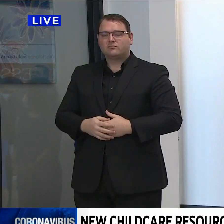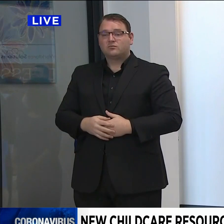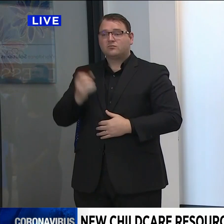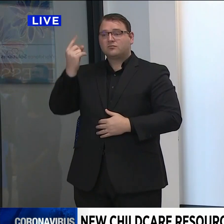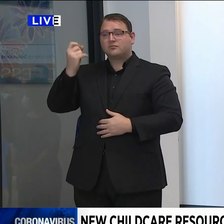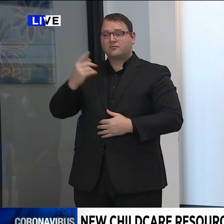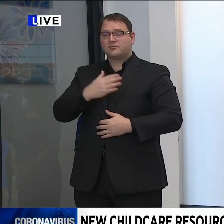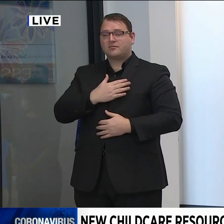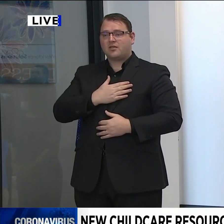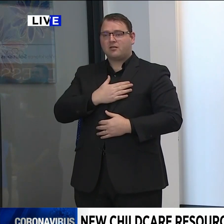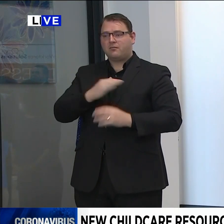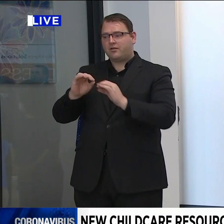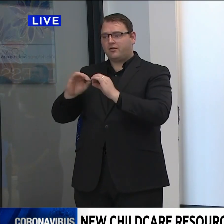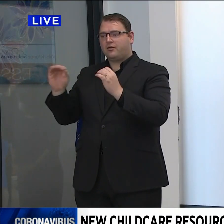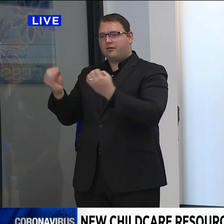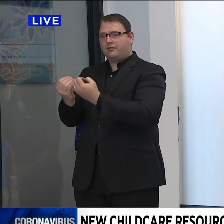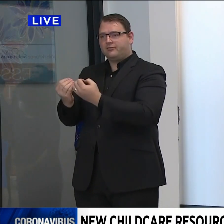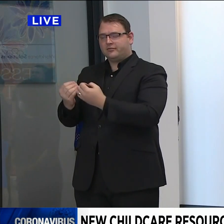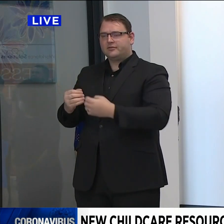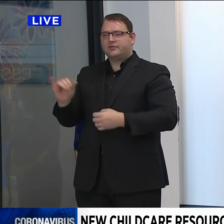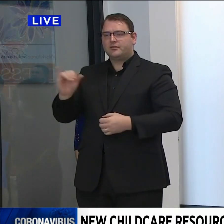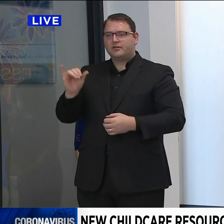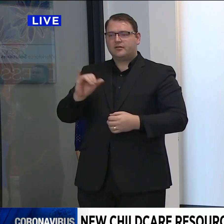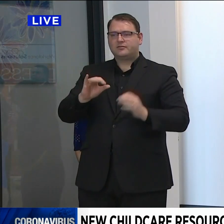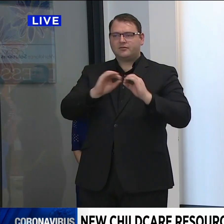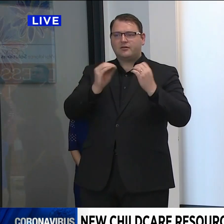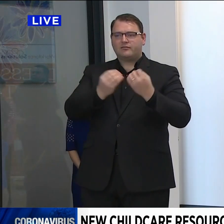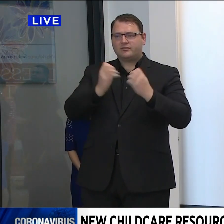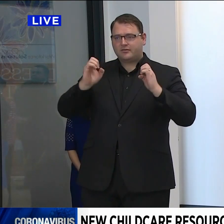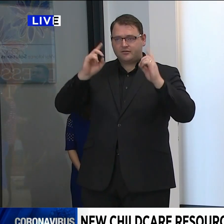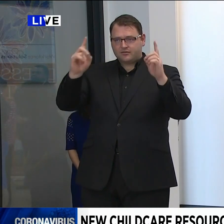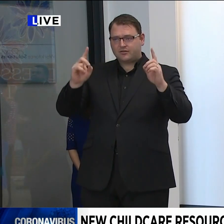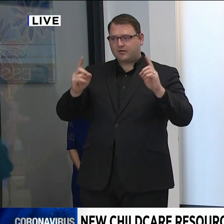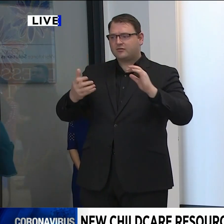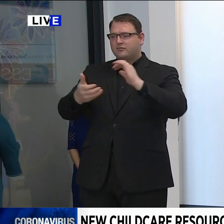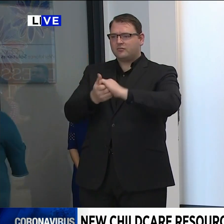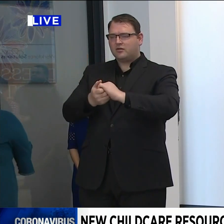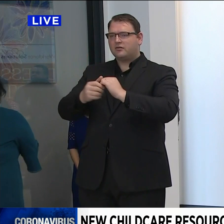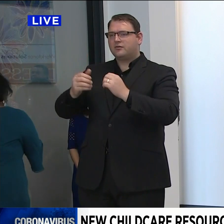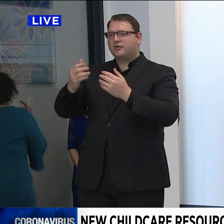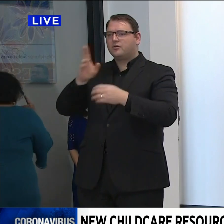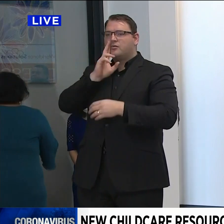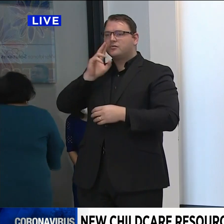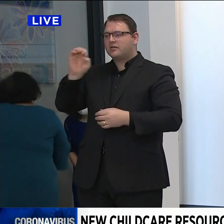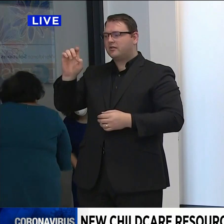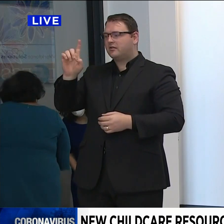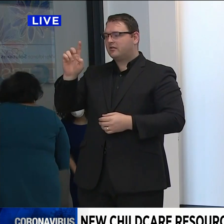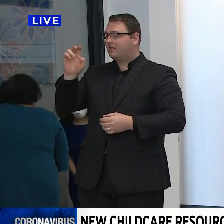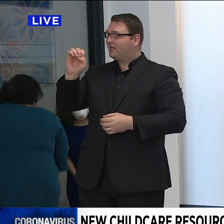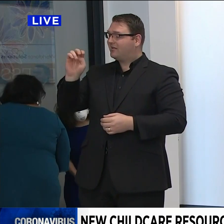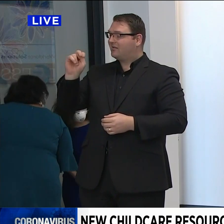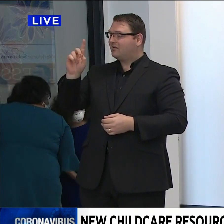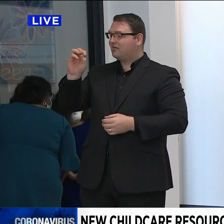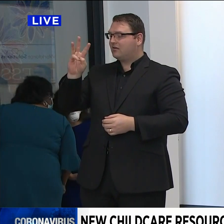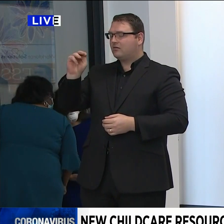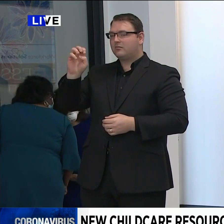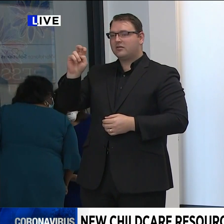toddlers children and adolescents. adolescents. In response to this In response to this unique challenge the city of unique challenge the city of Houston mayors office including